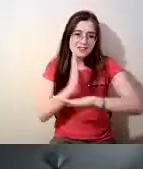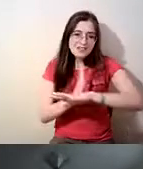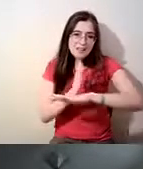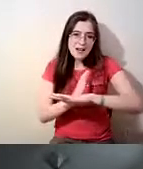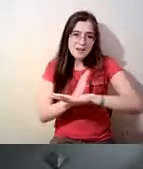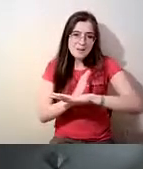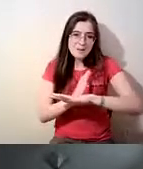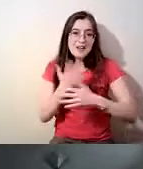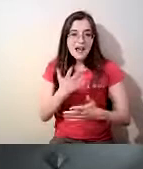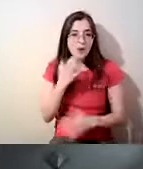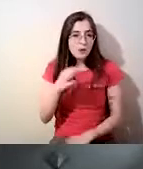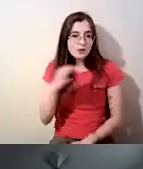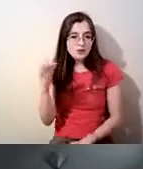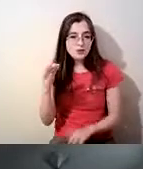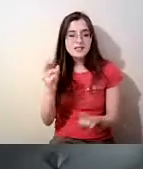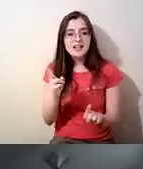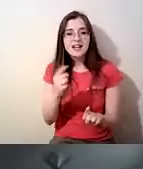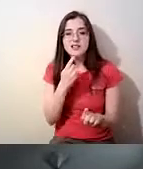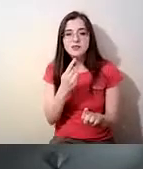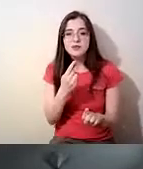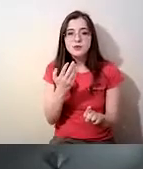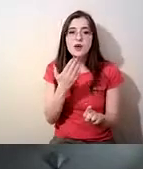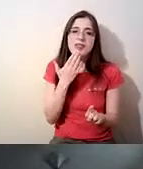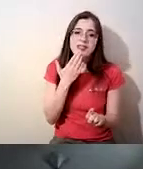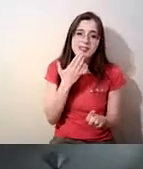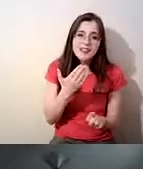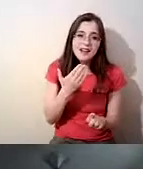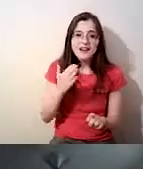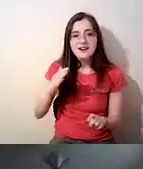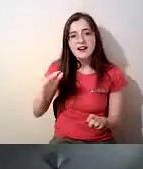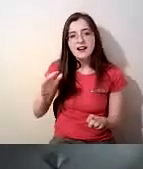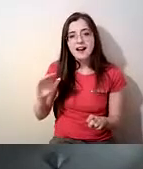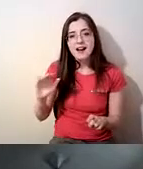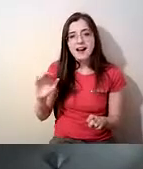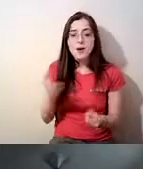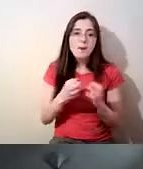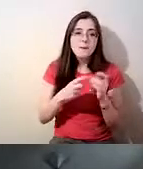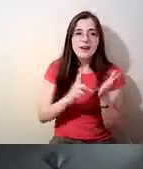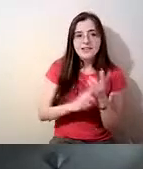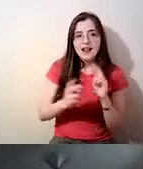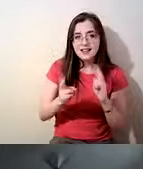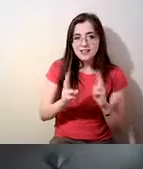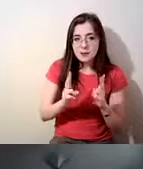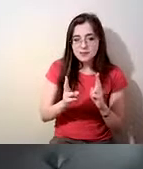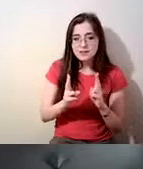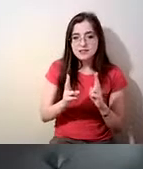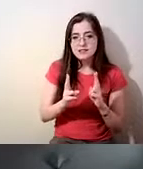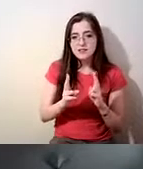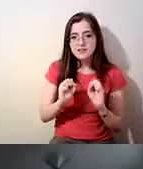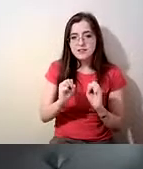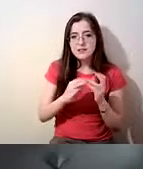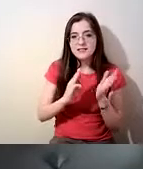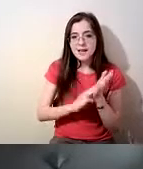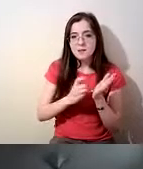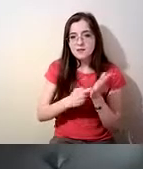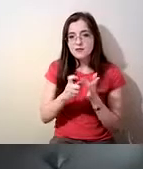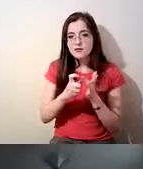opportunity again to thank you our uh bsl interpretation from Sammie and nikki evans